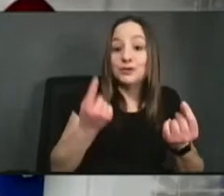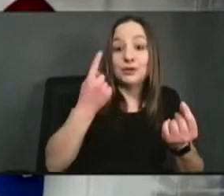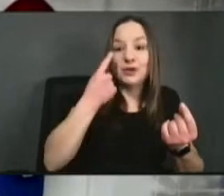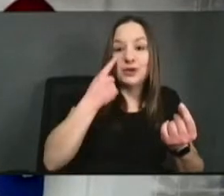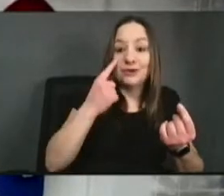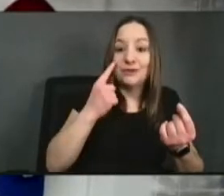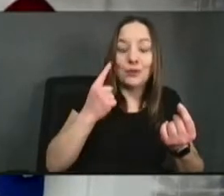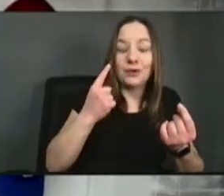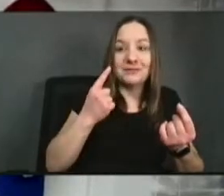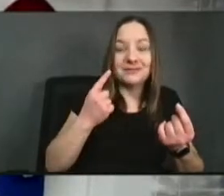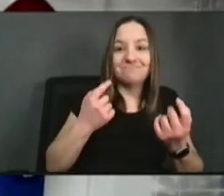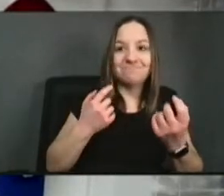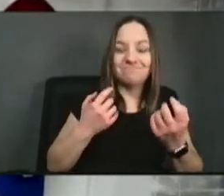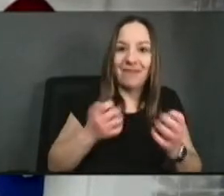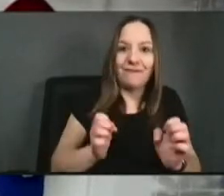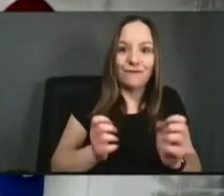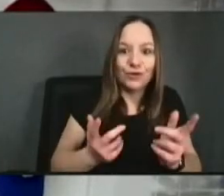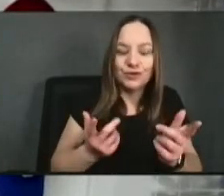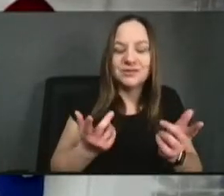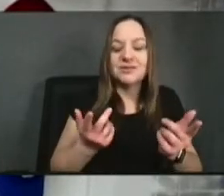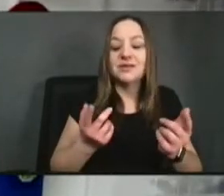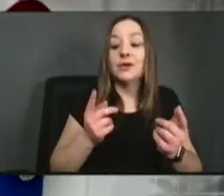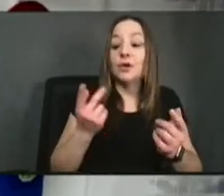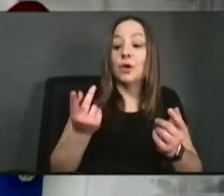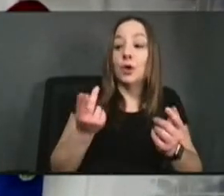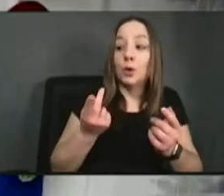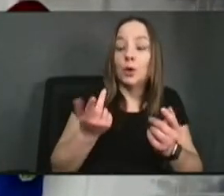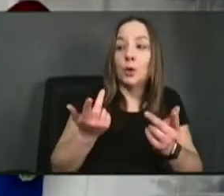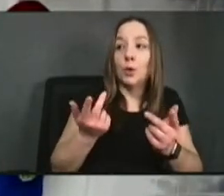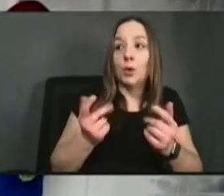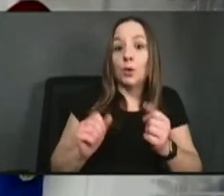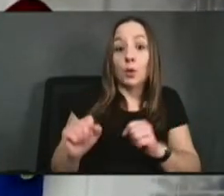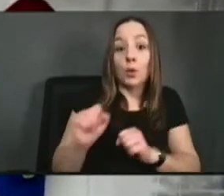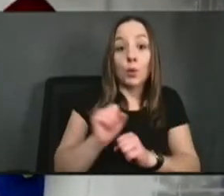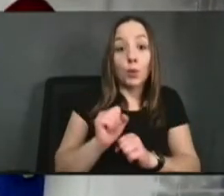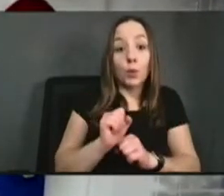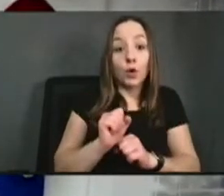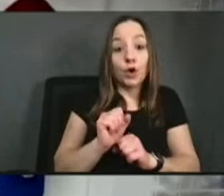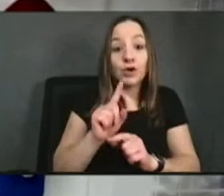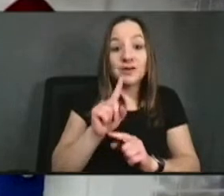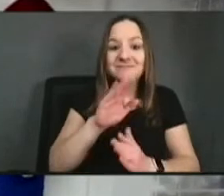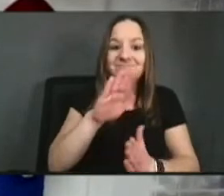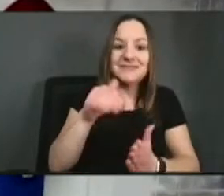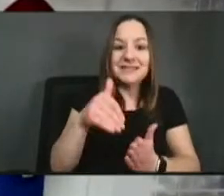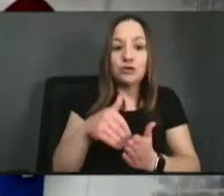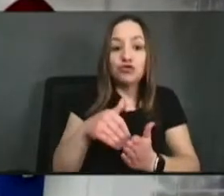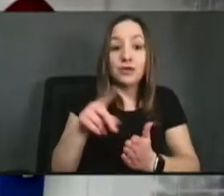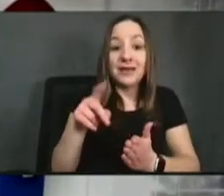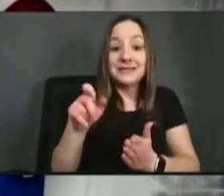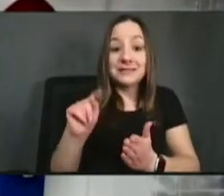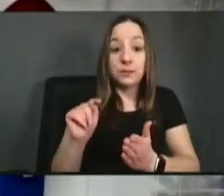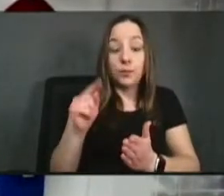have done in terms of Herculean